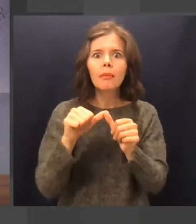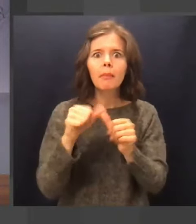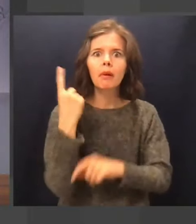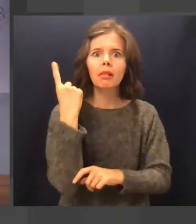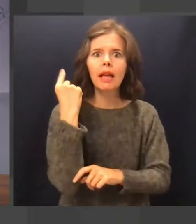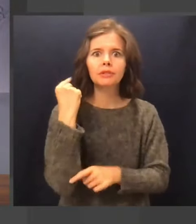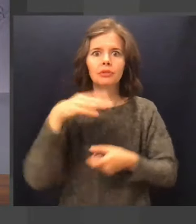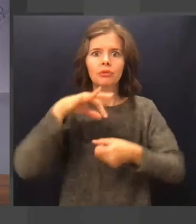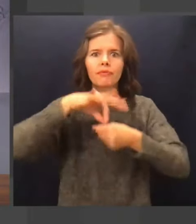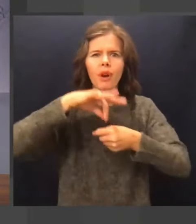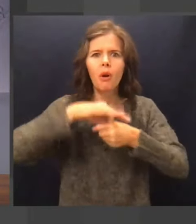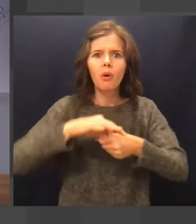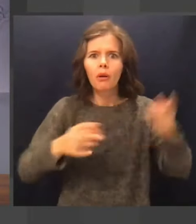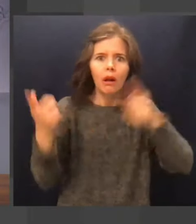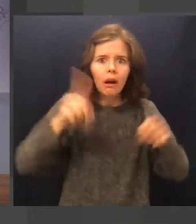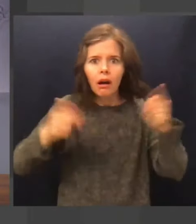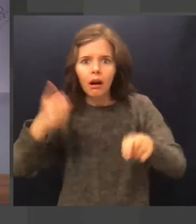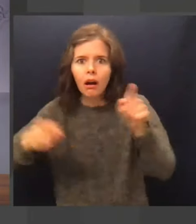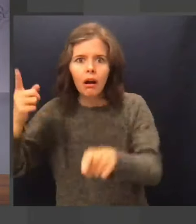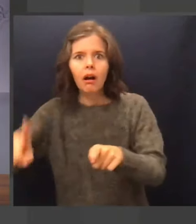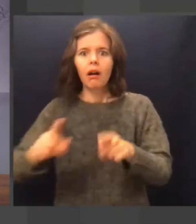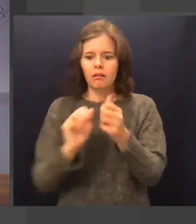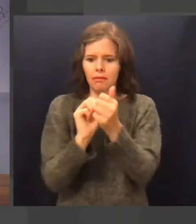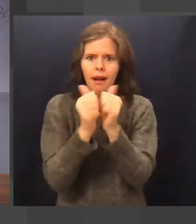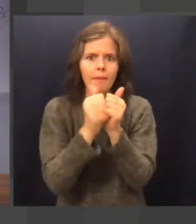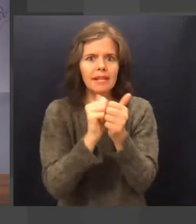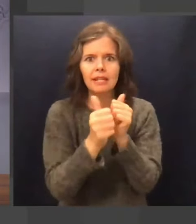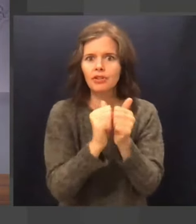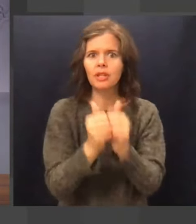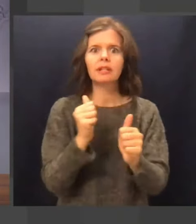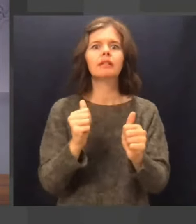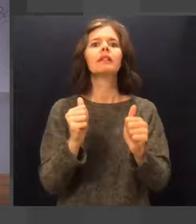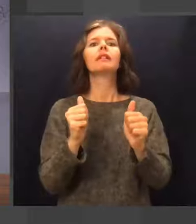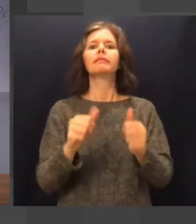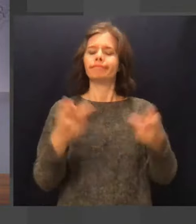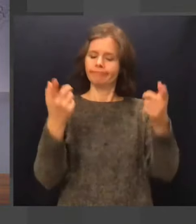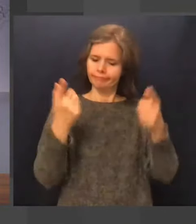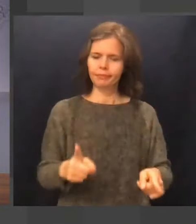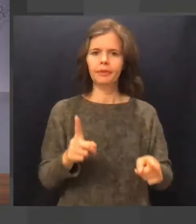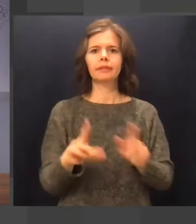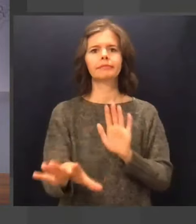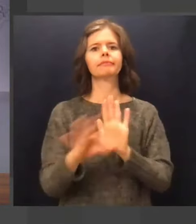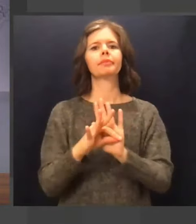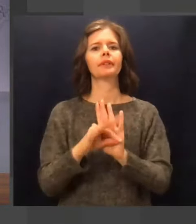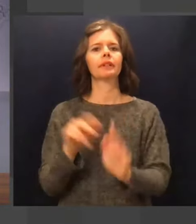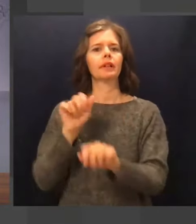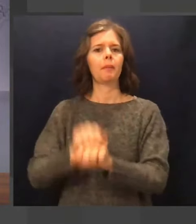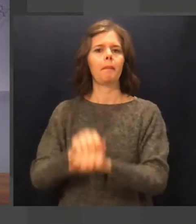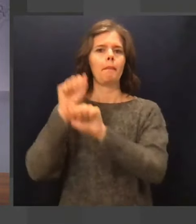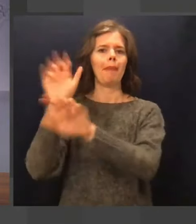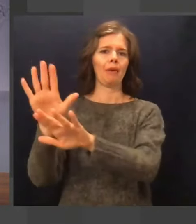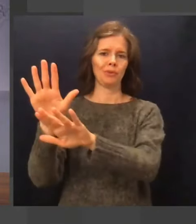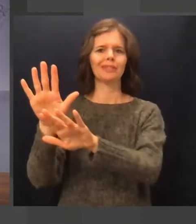REMEMBER LAST YEAR'S VOTE? IT WAS A FIERCE COMPETITION BUT THE MOUNTAINS WON AFTER TWO